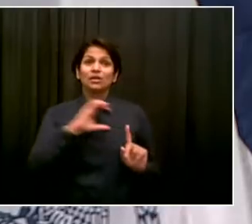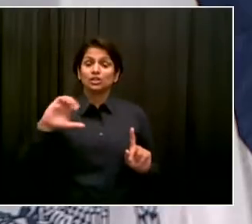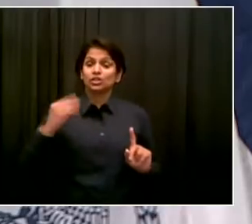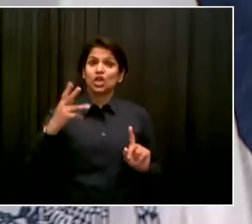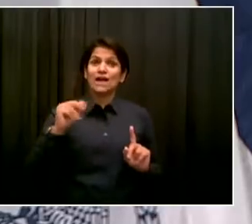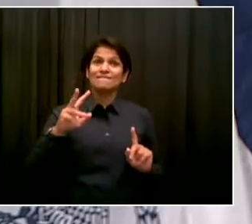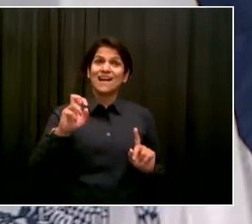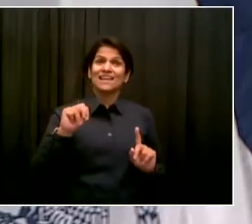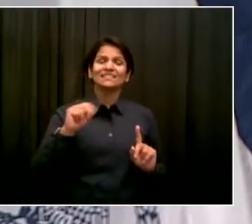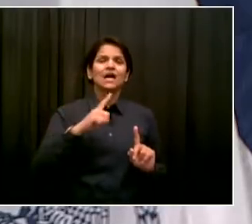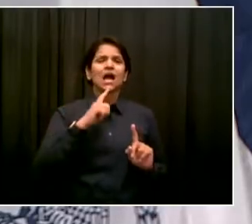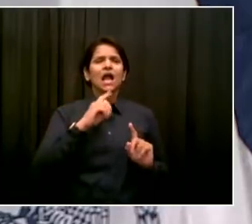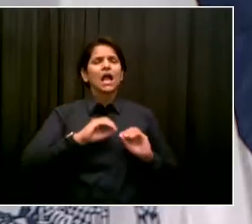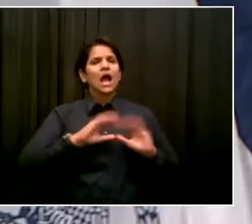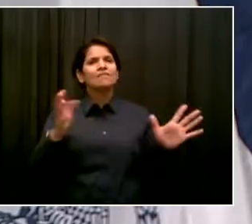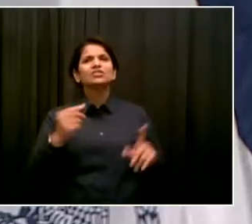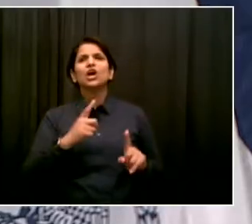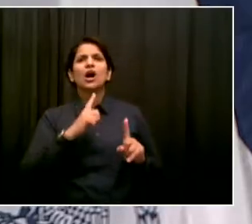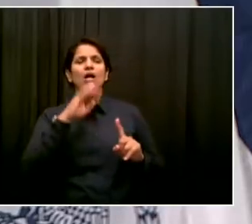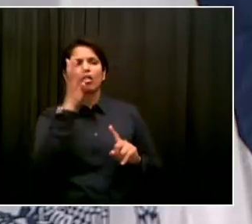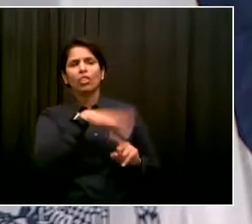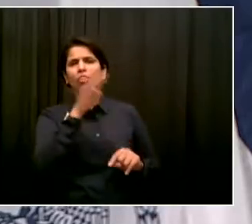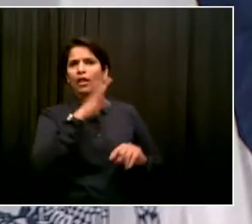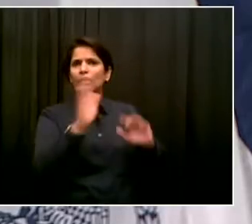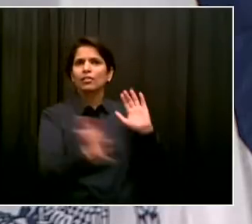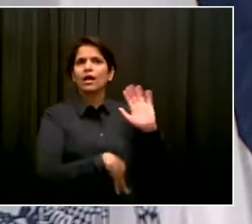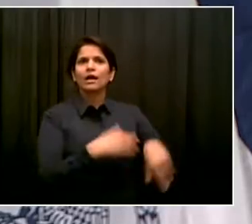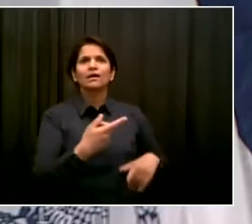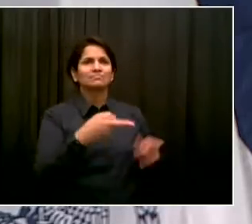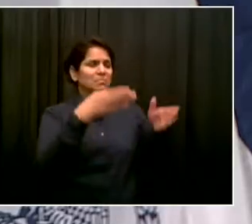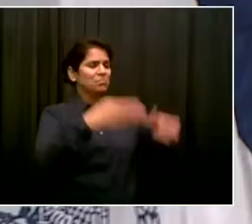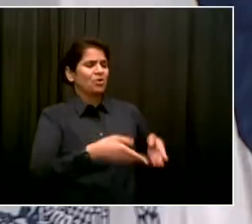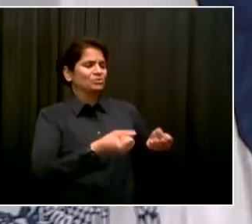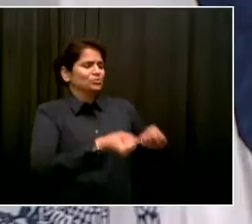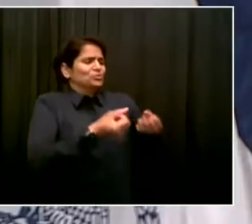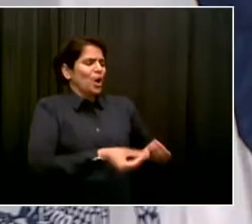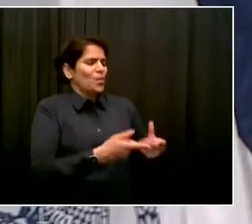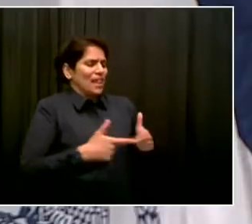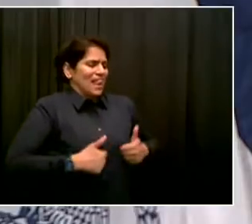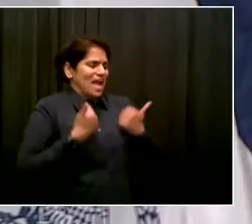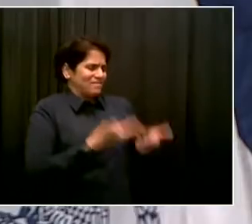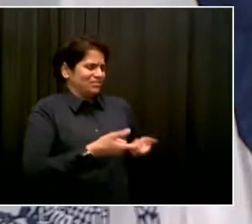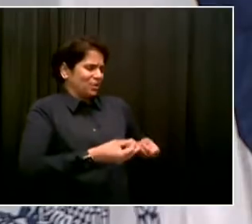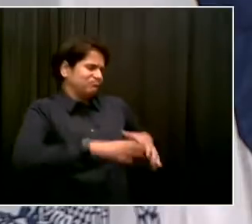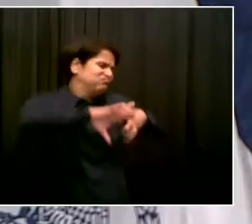KILLED BEFORE OUR EYES AND THIS BLATANT DISREGARD OF CHAUVIN AT